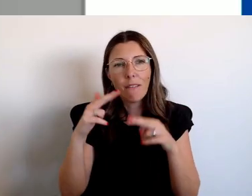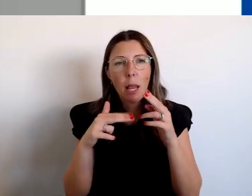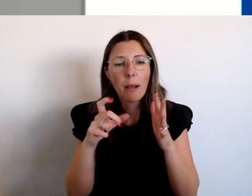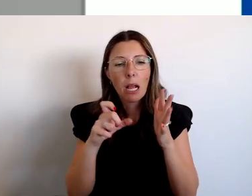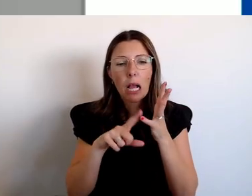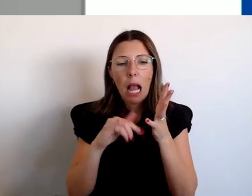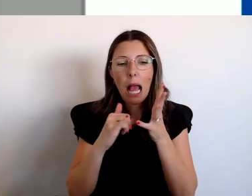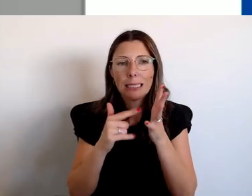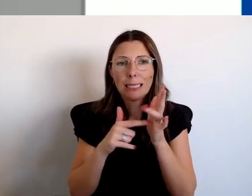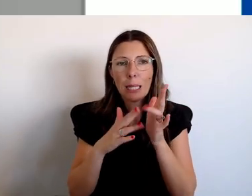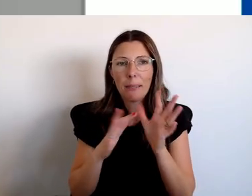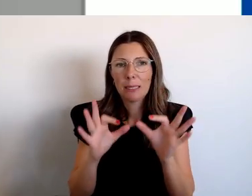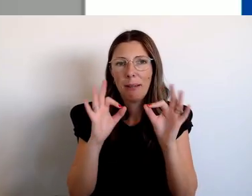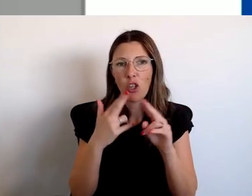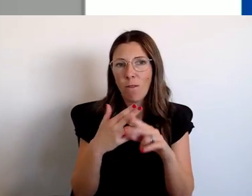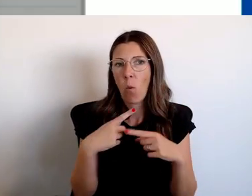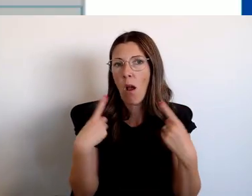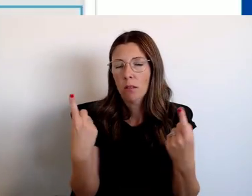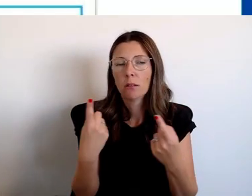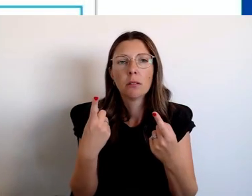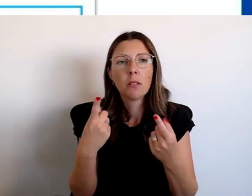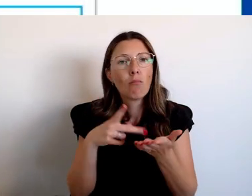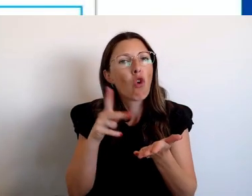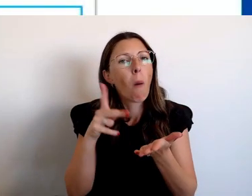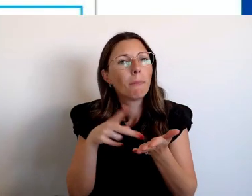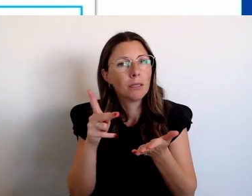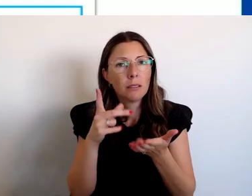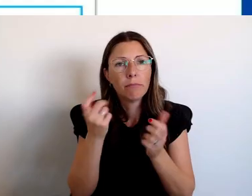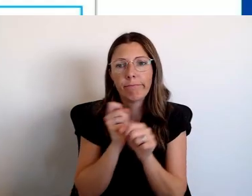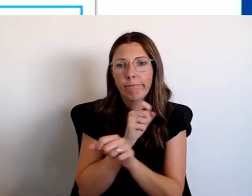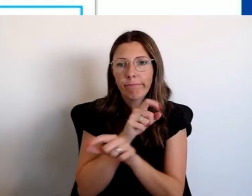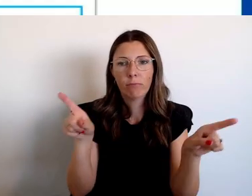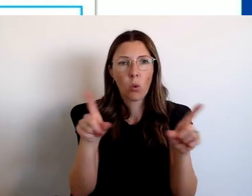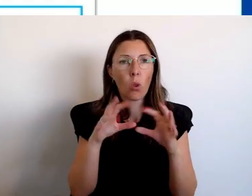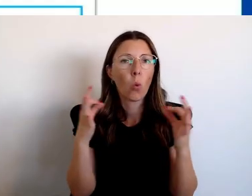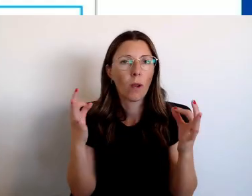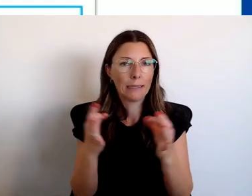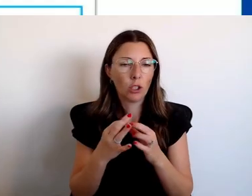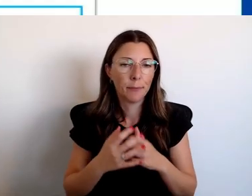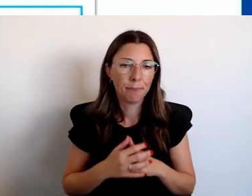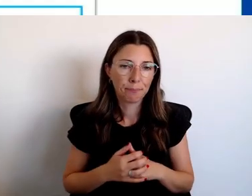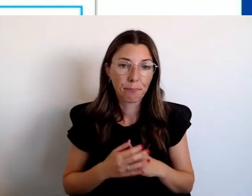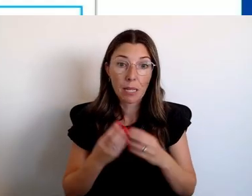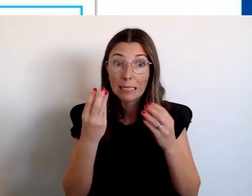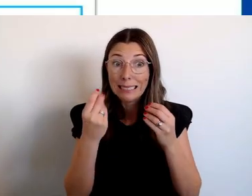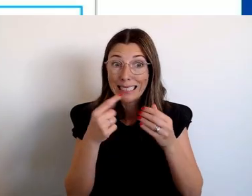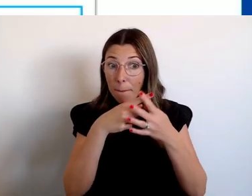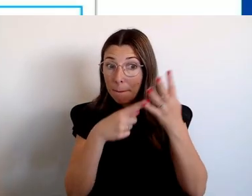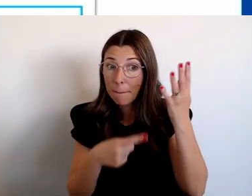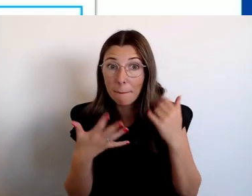across the organisation. But some of these features you may not be using.